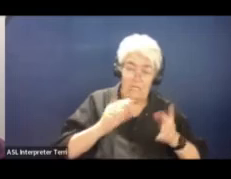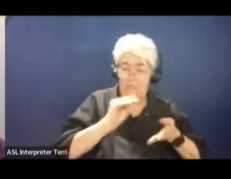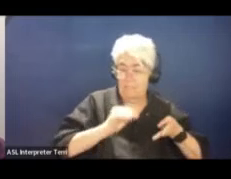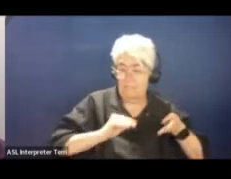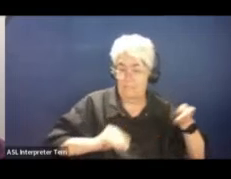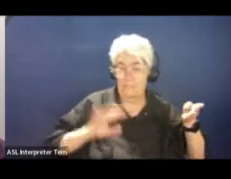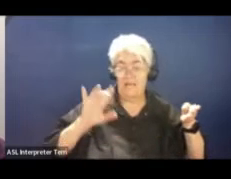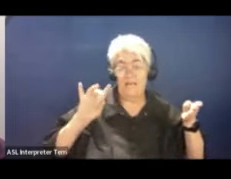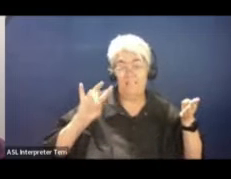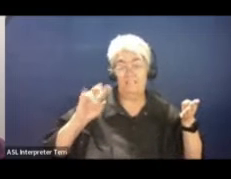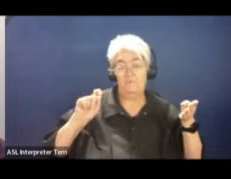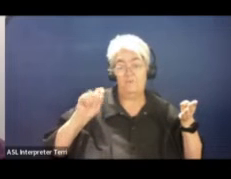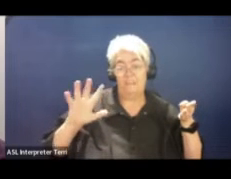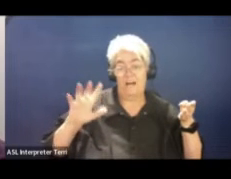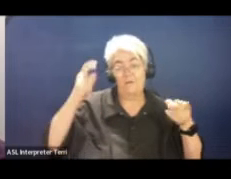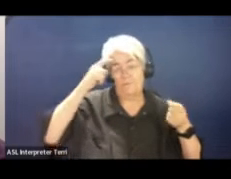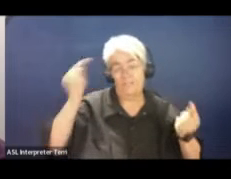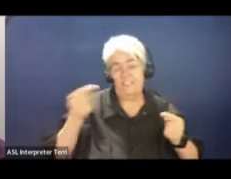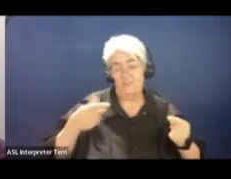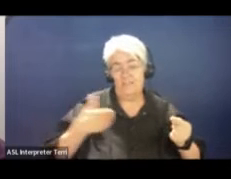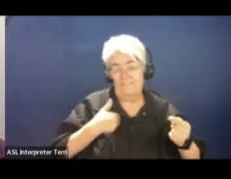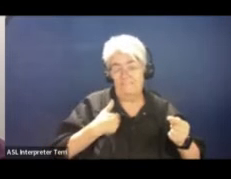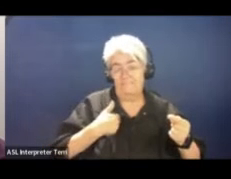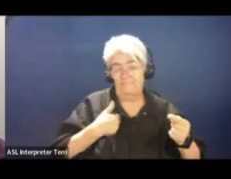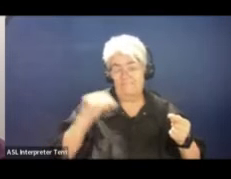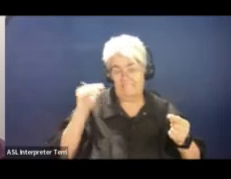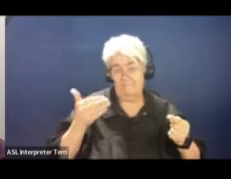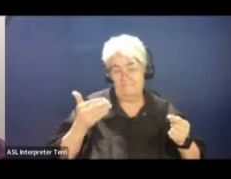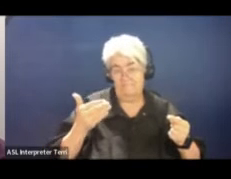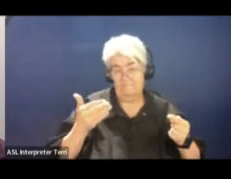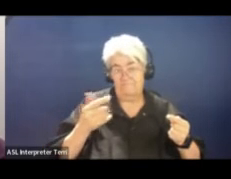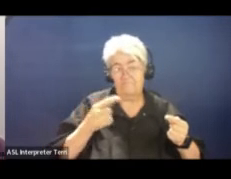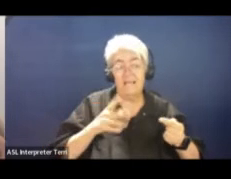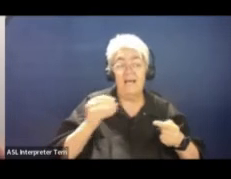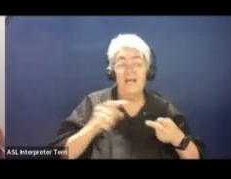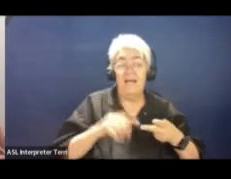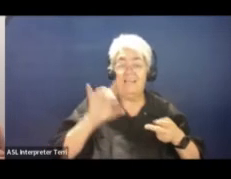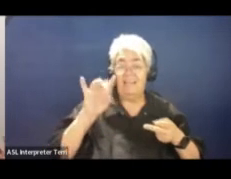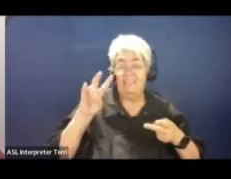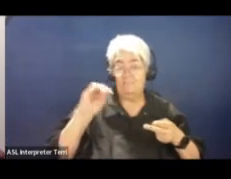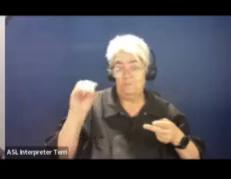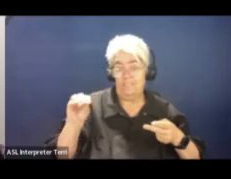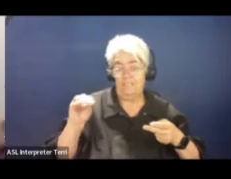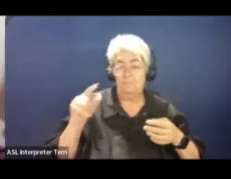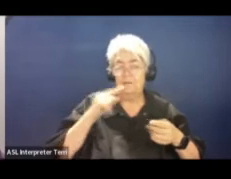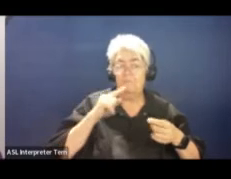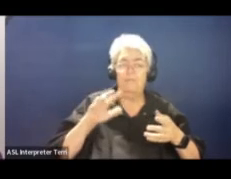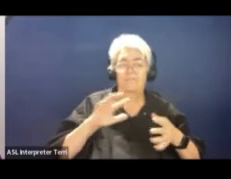for brain injury history. And out of that 87% are not just out of the 87 but out of all